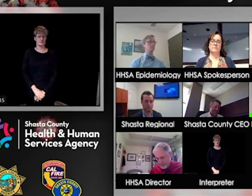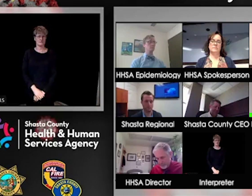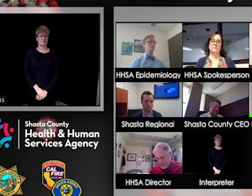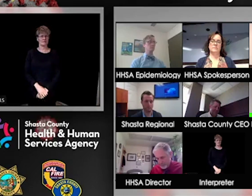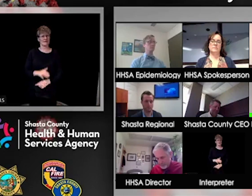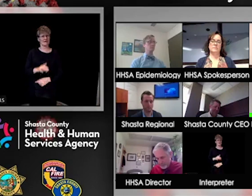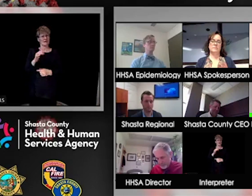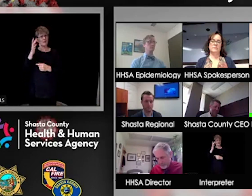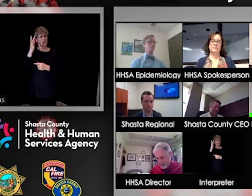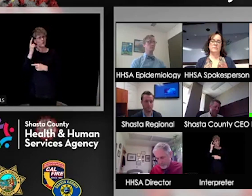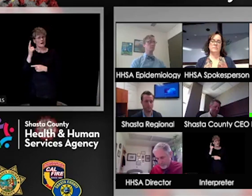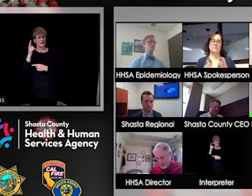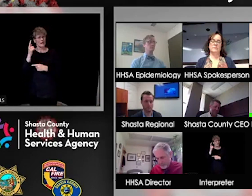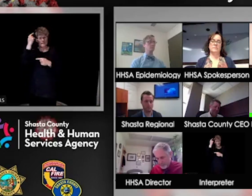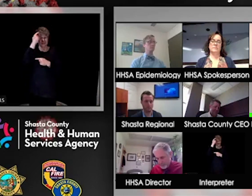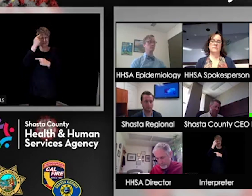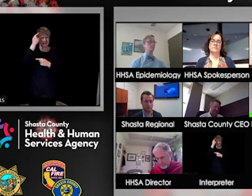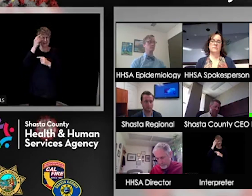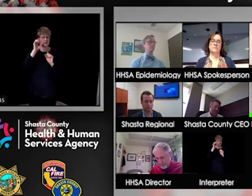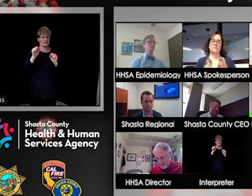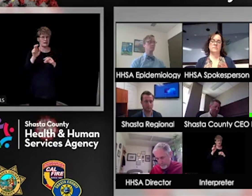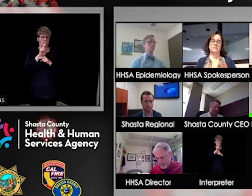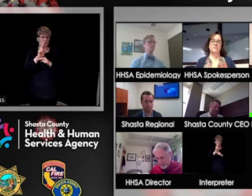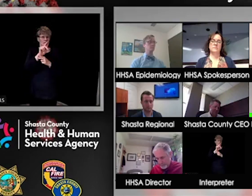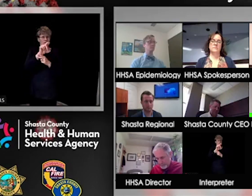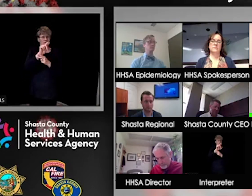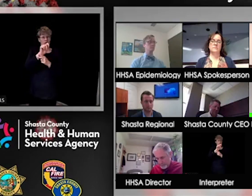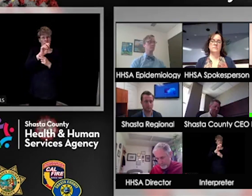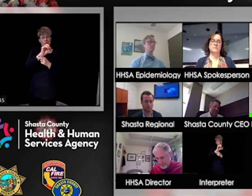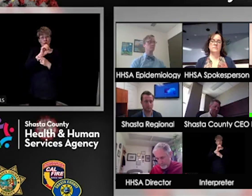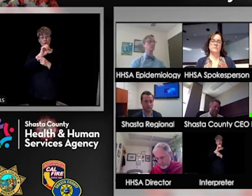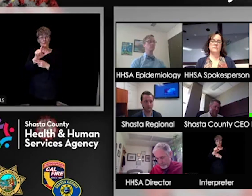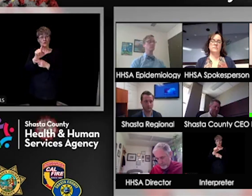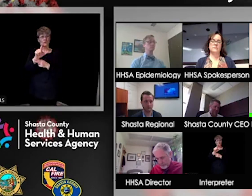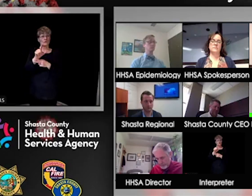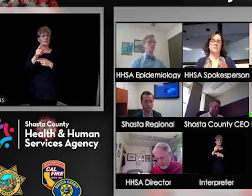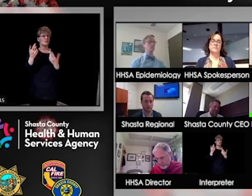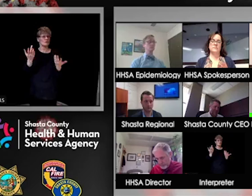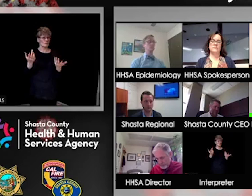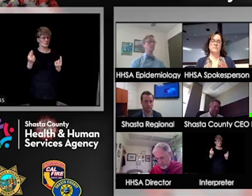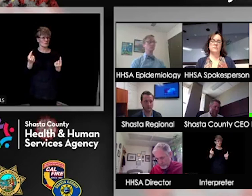when are we done it and that's not really what they're used for. I think they’re are